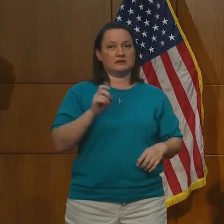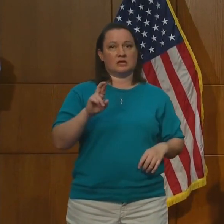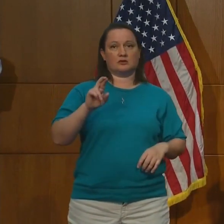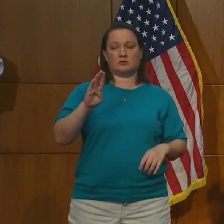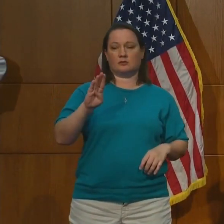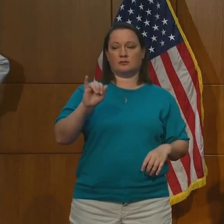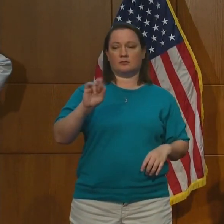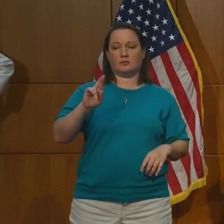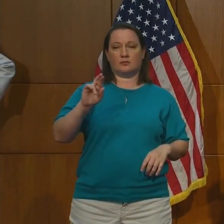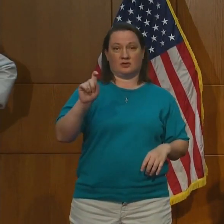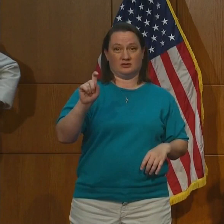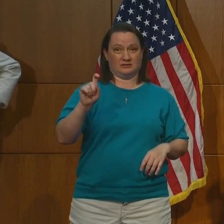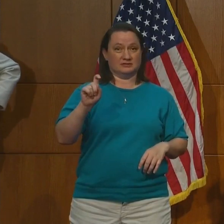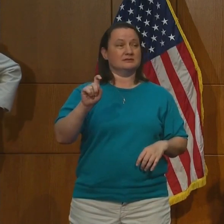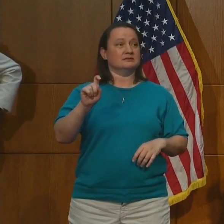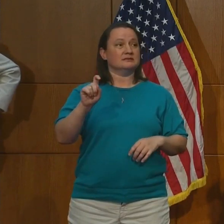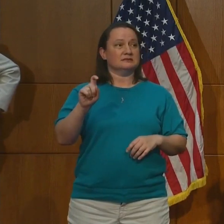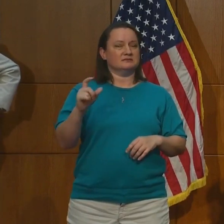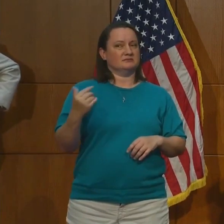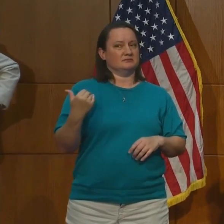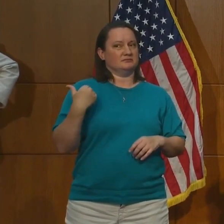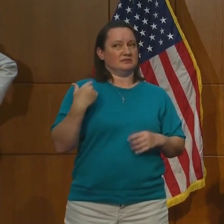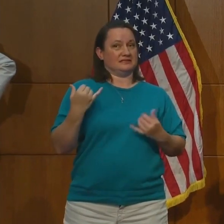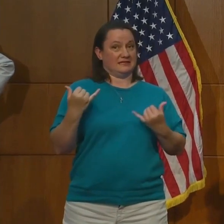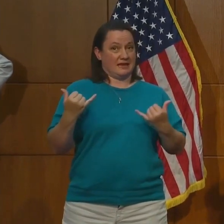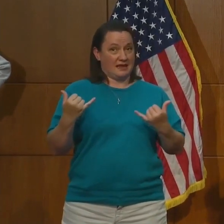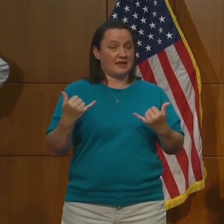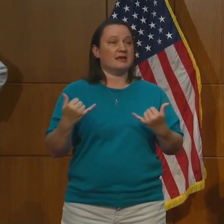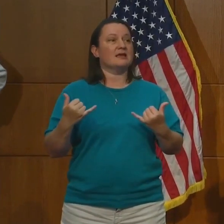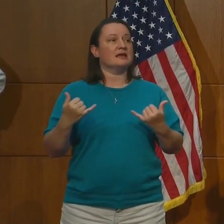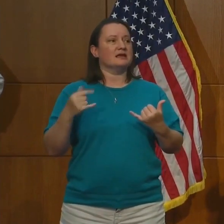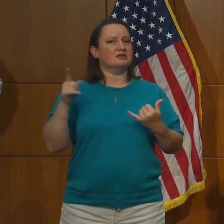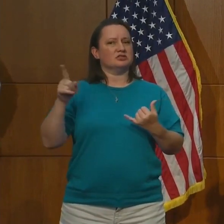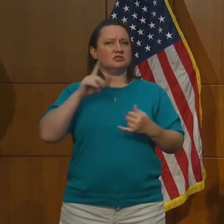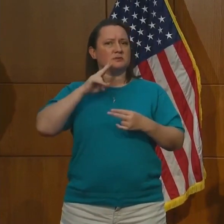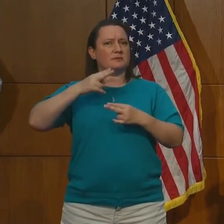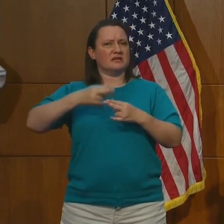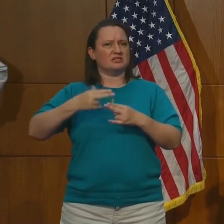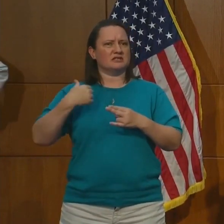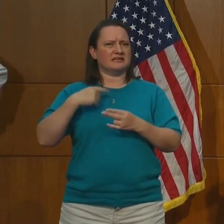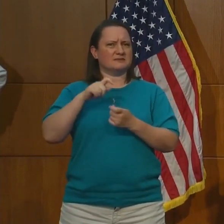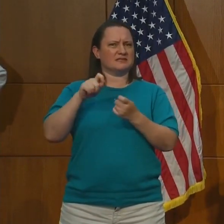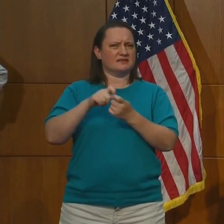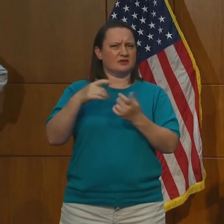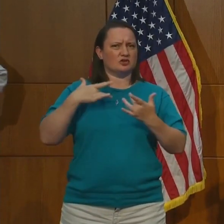MUCH ABOUT HOW. BE GLAD TO TAKE YOUR QUESTIONS KATE YES. WHEN WE HEARD DR BURKE'S EARLIER